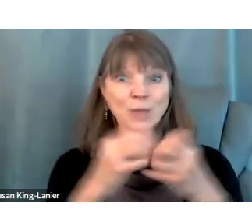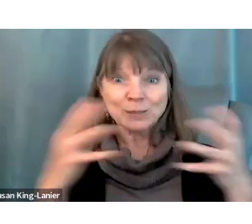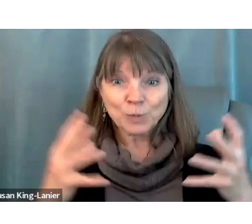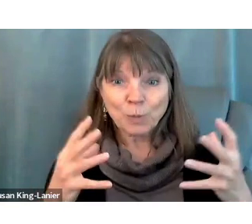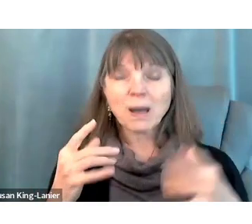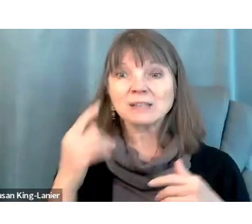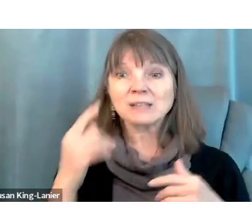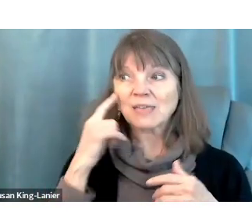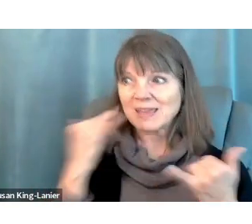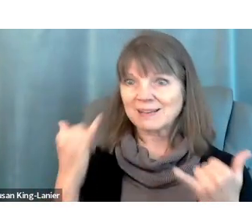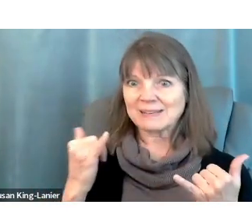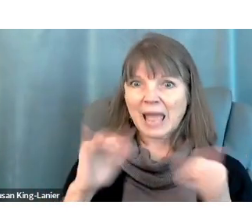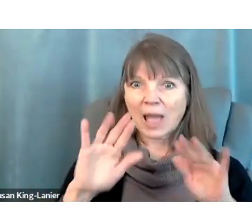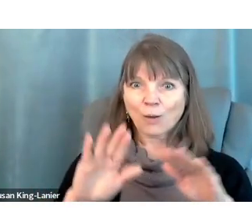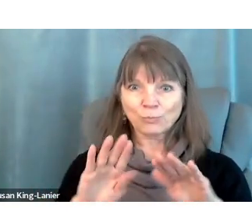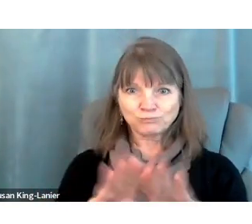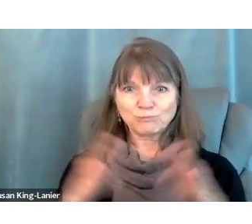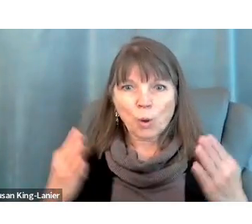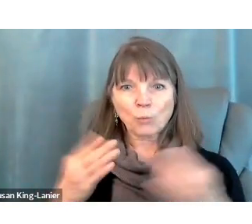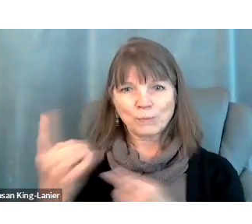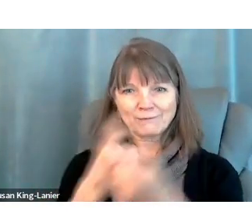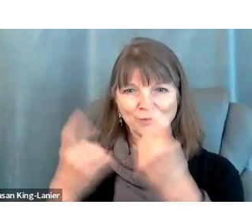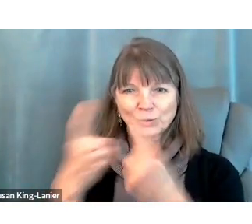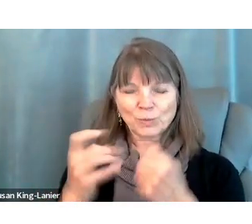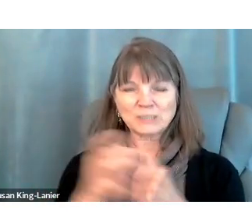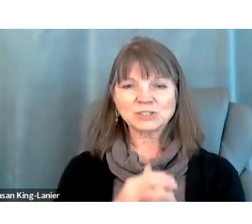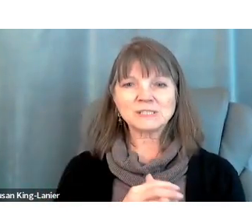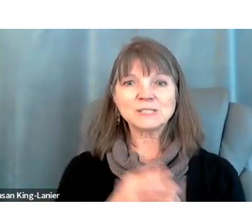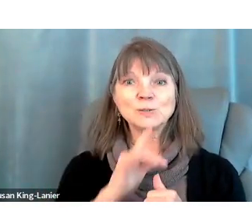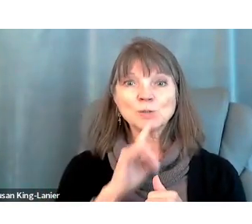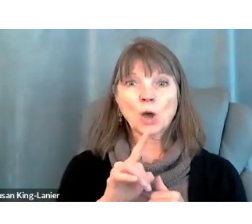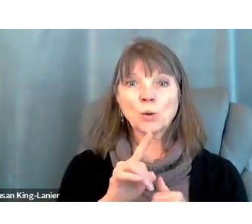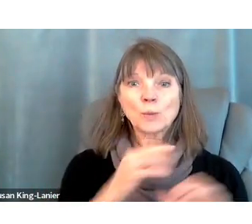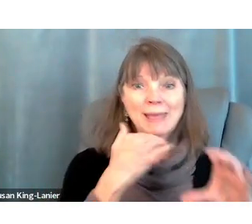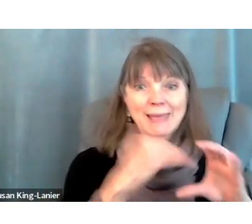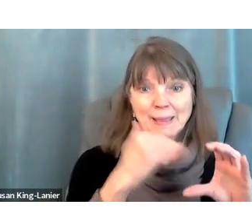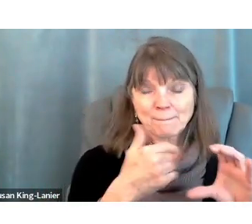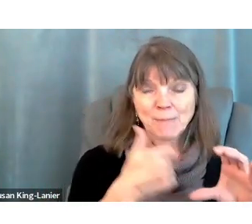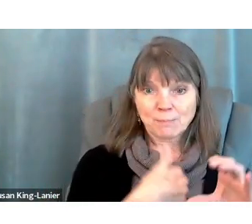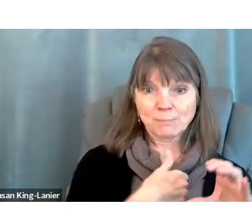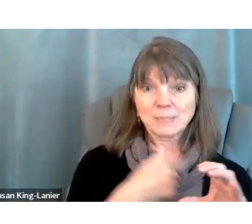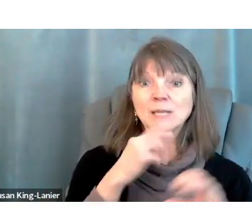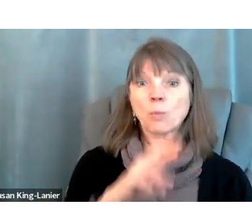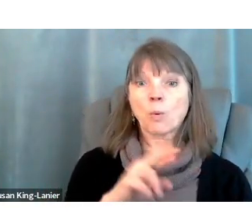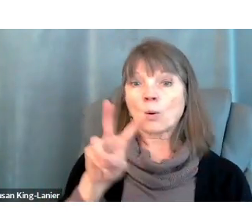I think we're going to open it up for questions. Again, feel free to e-mail either Vivian or